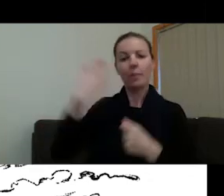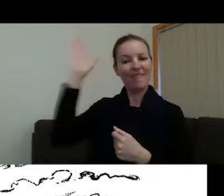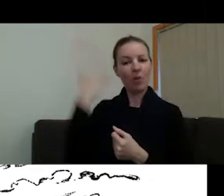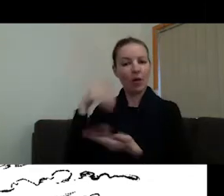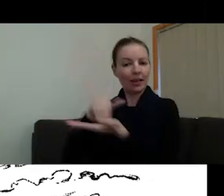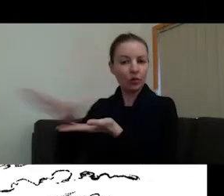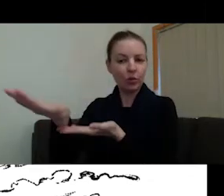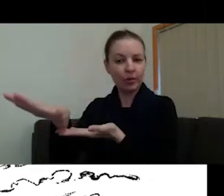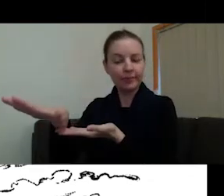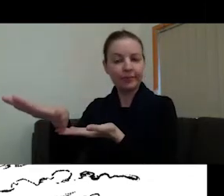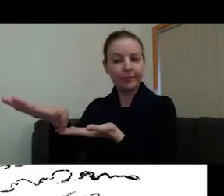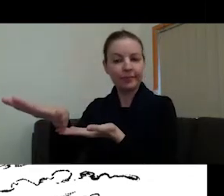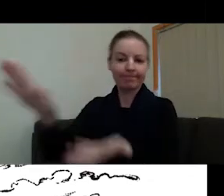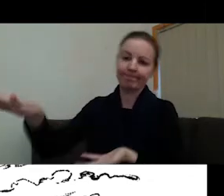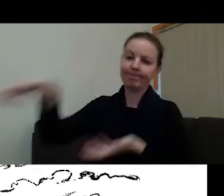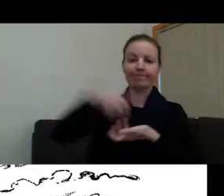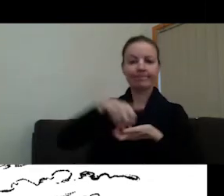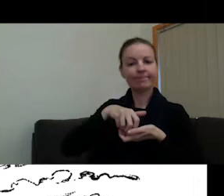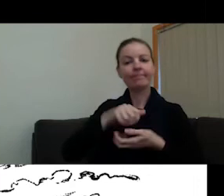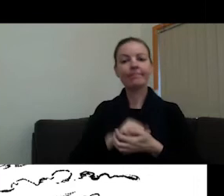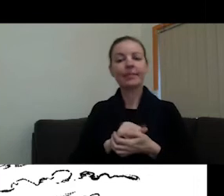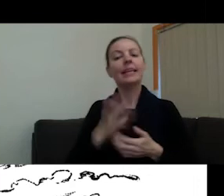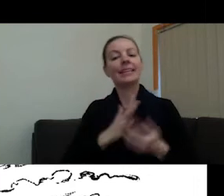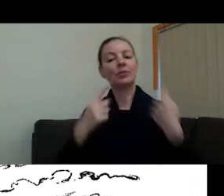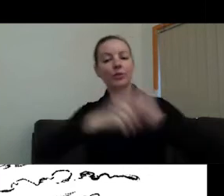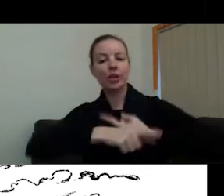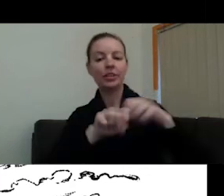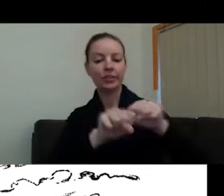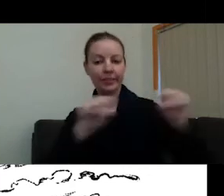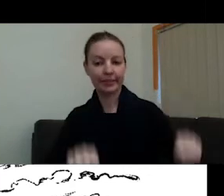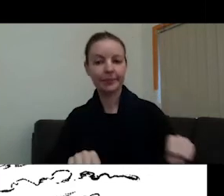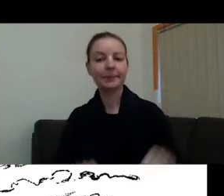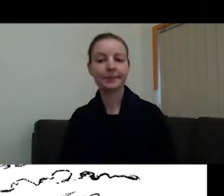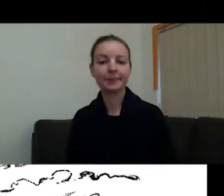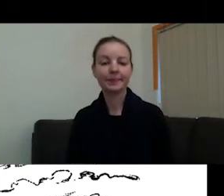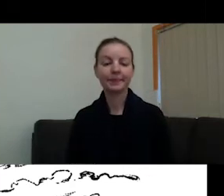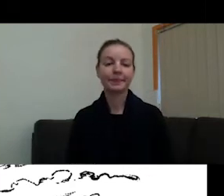It seems to me to be the most appropriate way forward. I